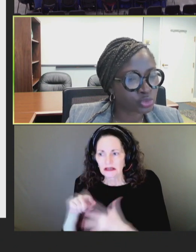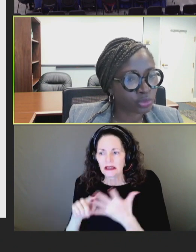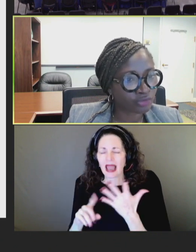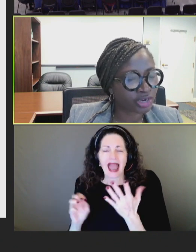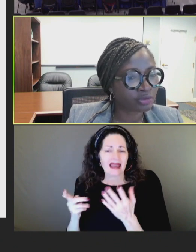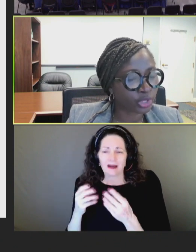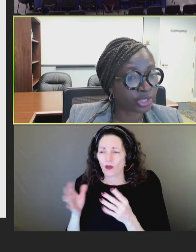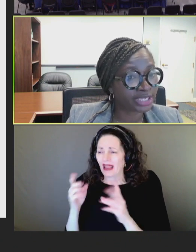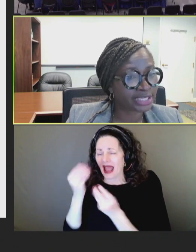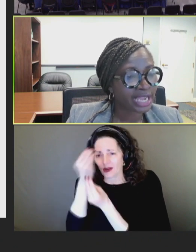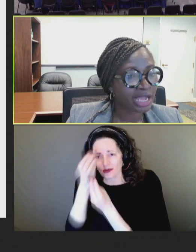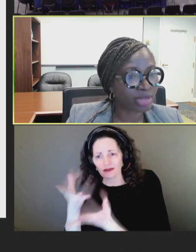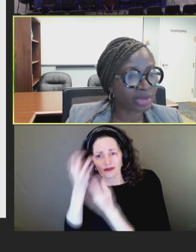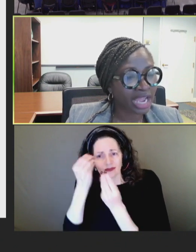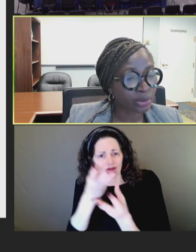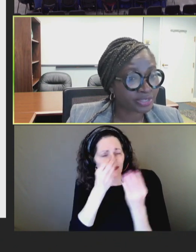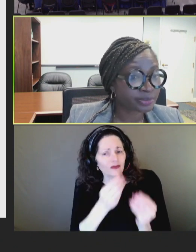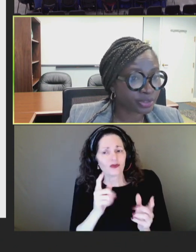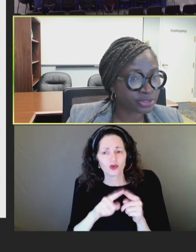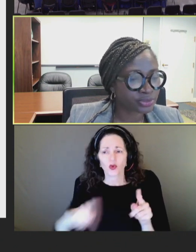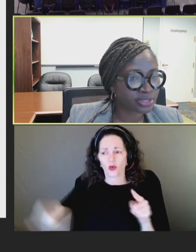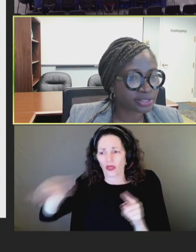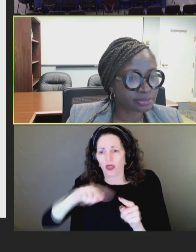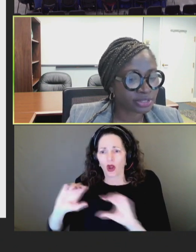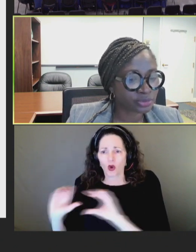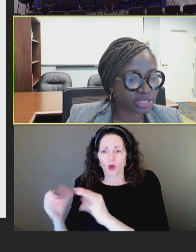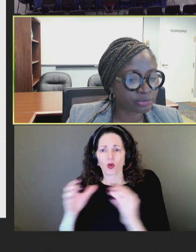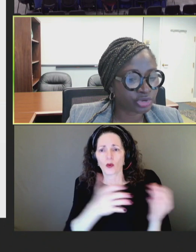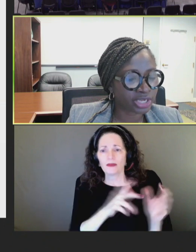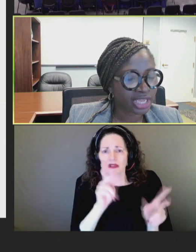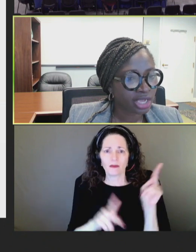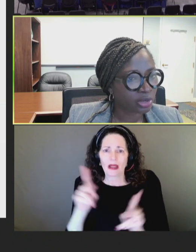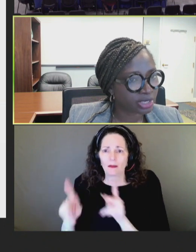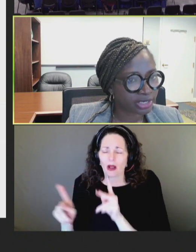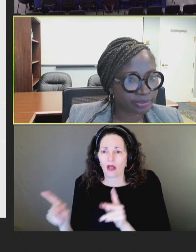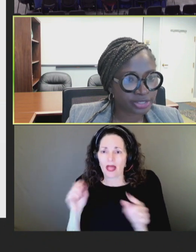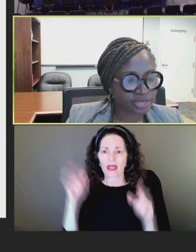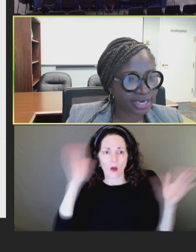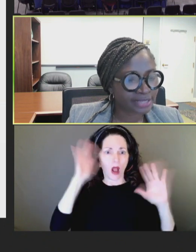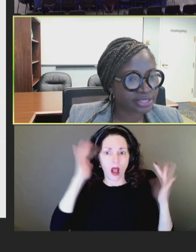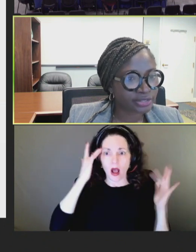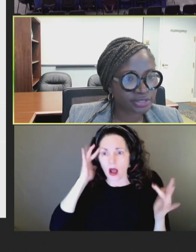who were very worried about our response to this measles outbreak. Community-based organizations,